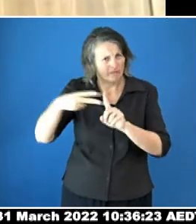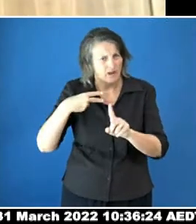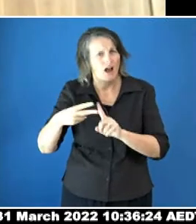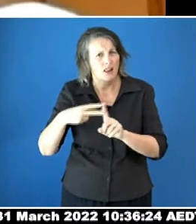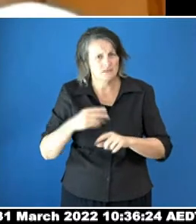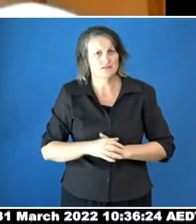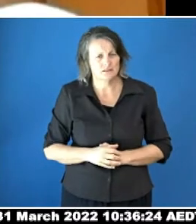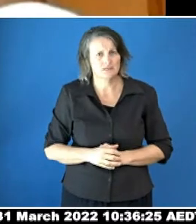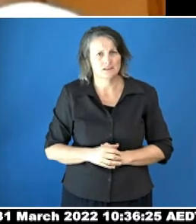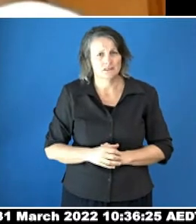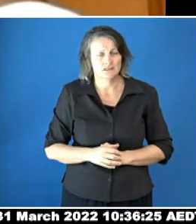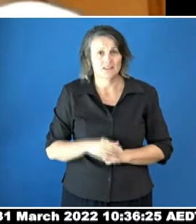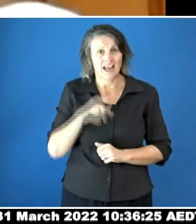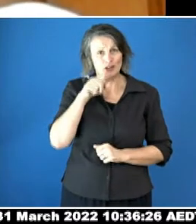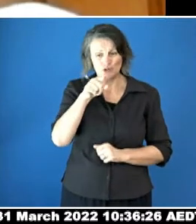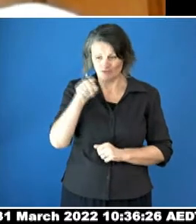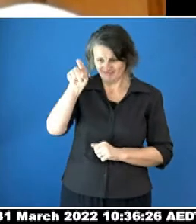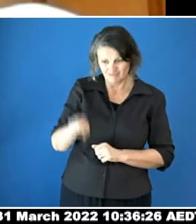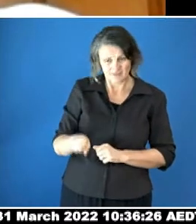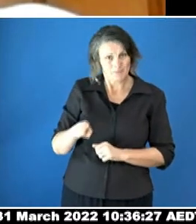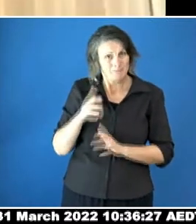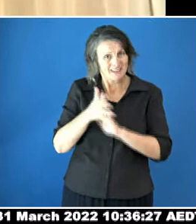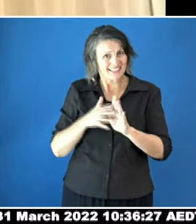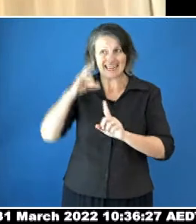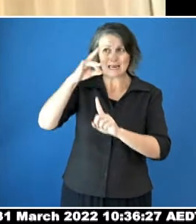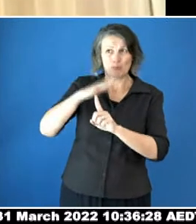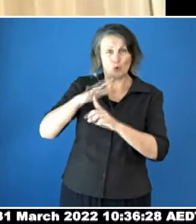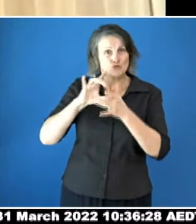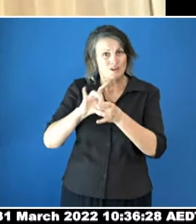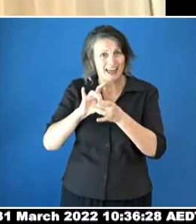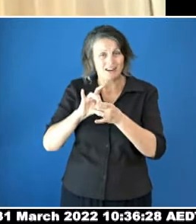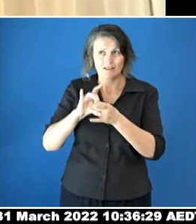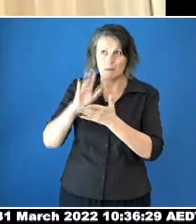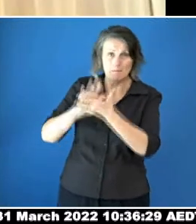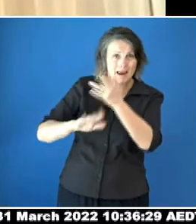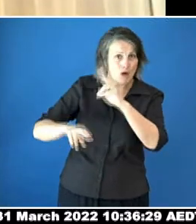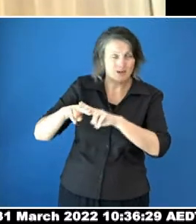In some of the very important relationships in your life with your parents,